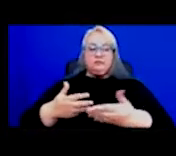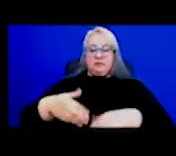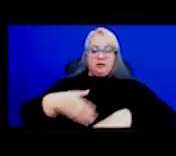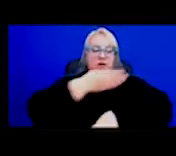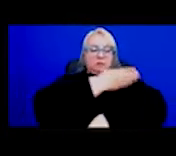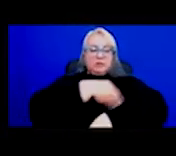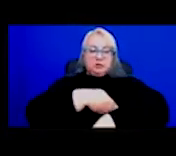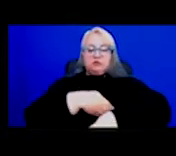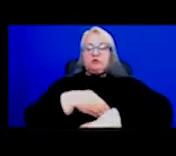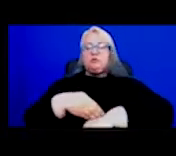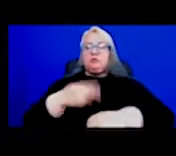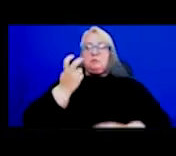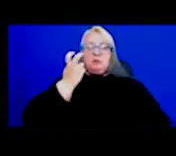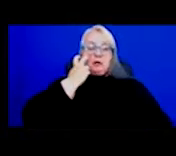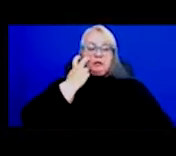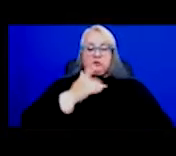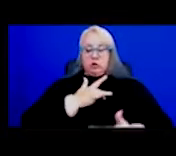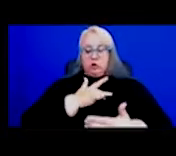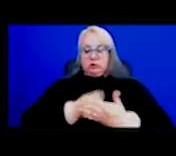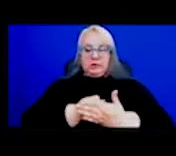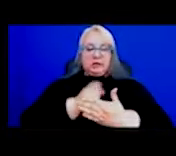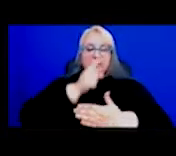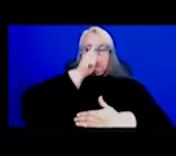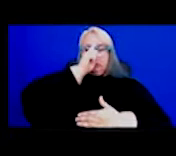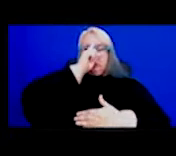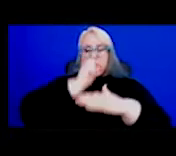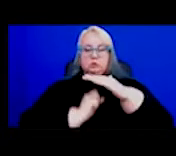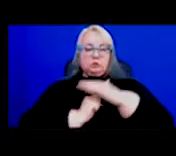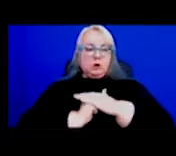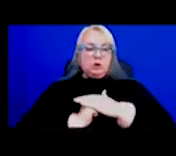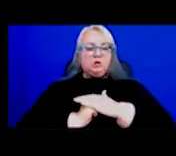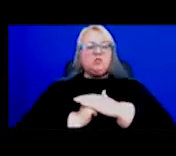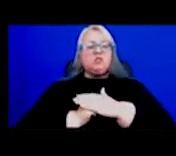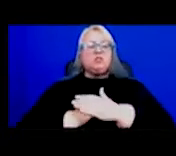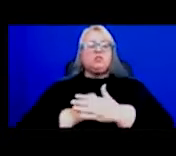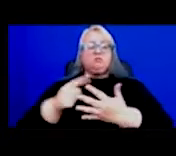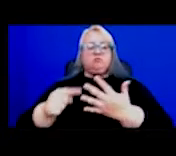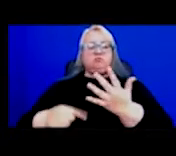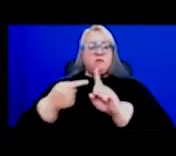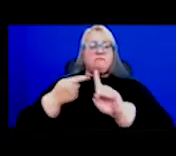stroke and all of these challenges that we face with things like diabetes. We spend so much of